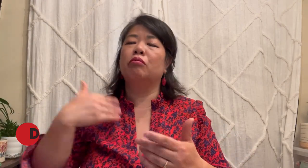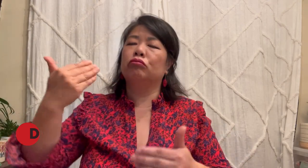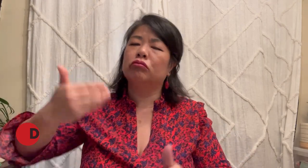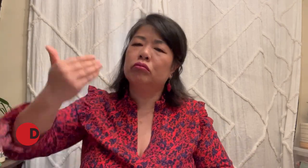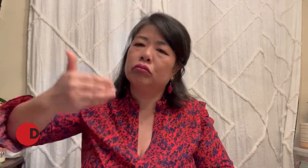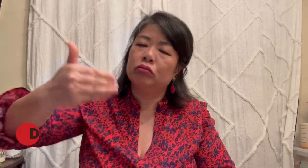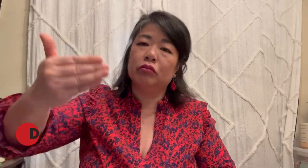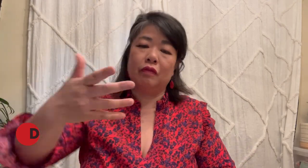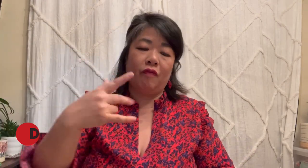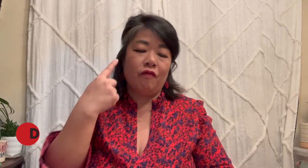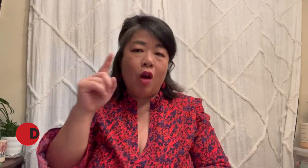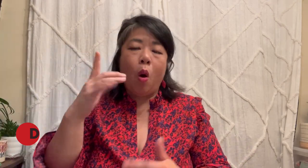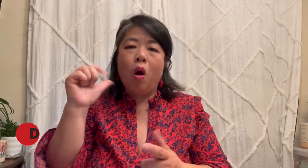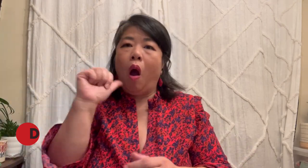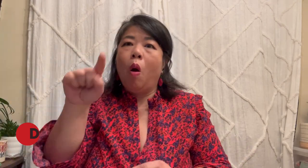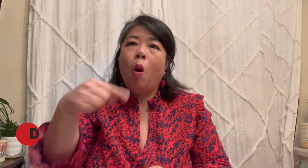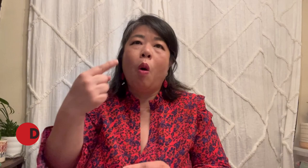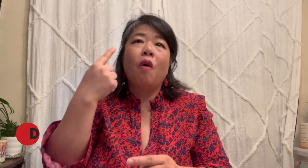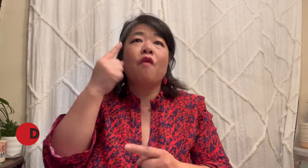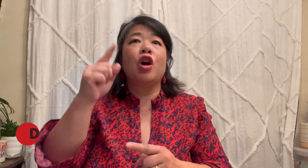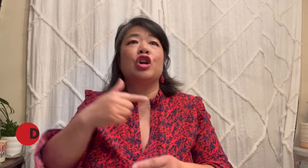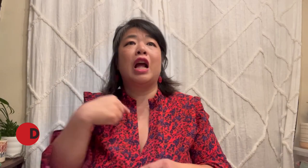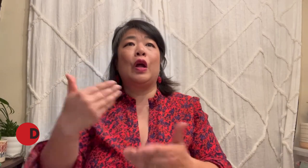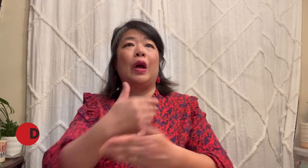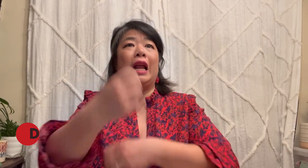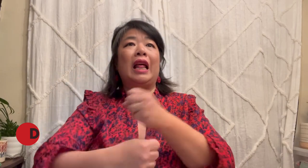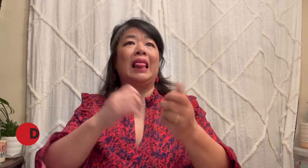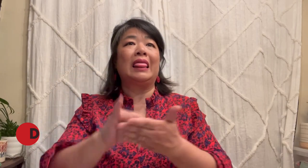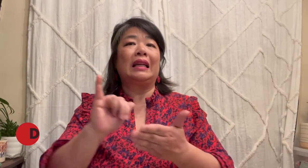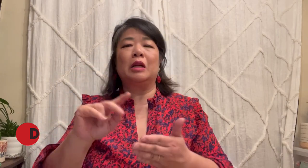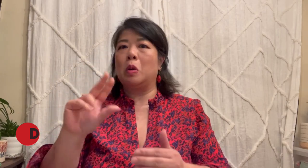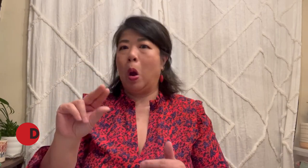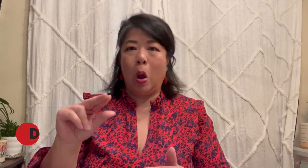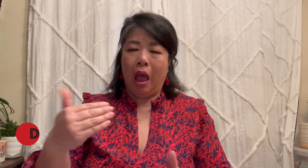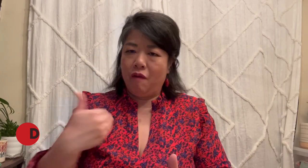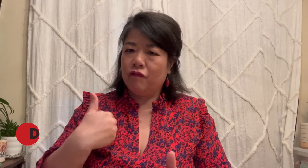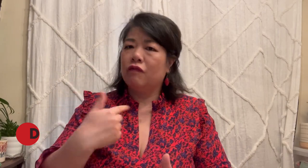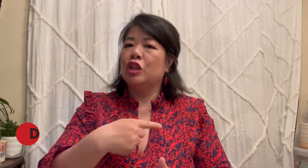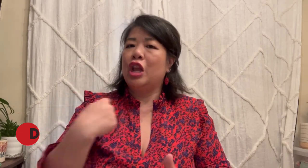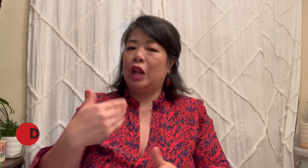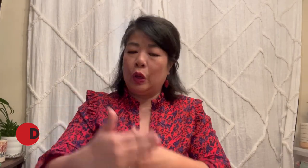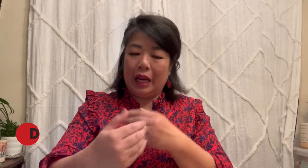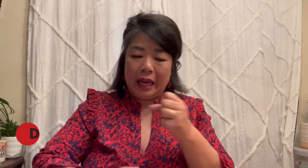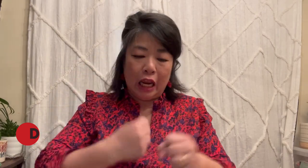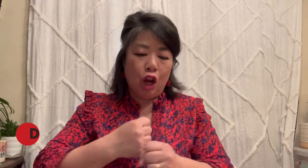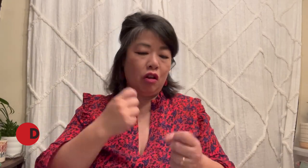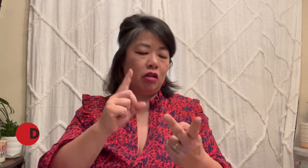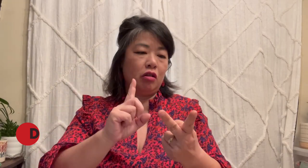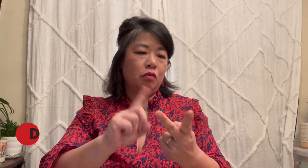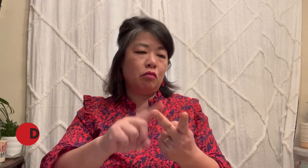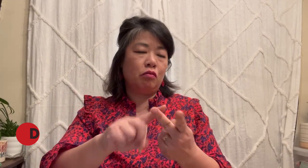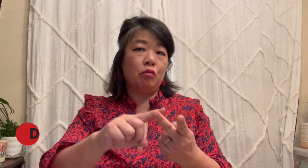This didn’t happen only during Chinese New Year.